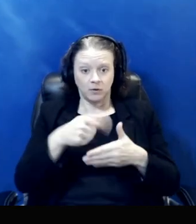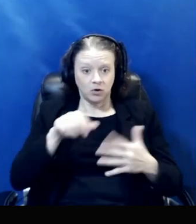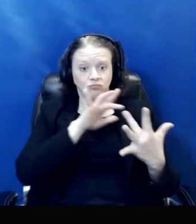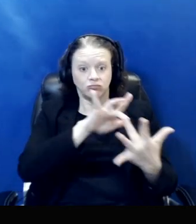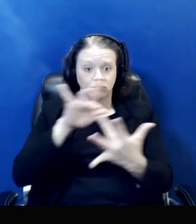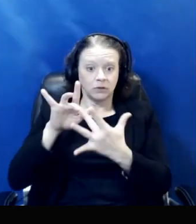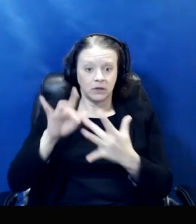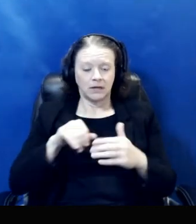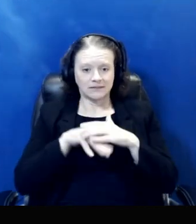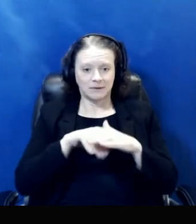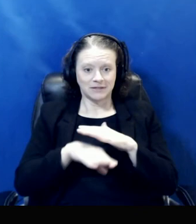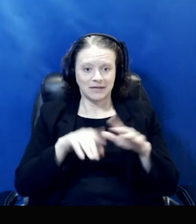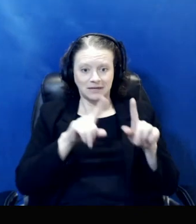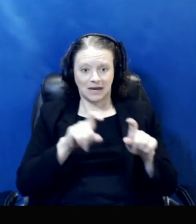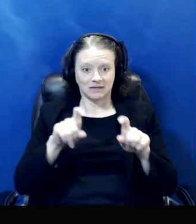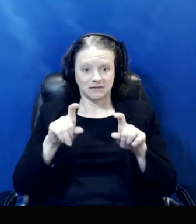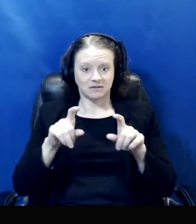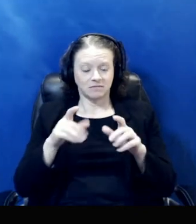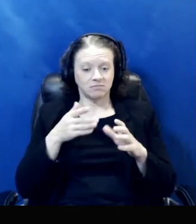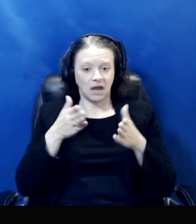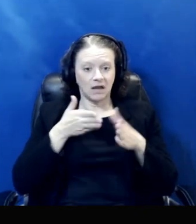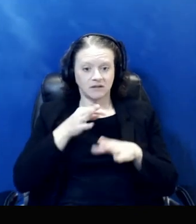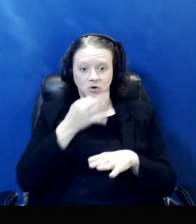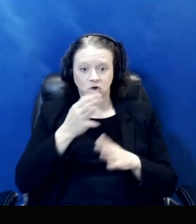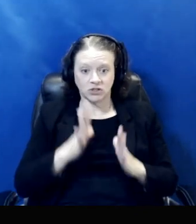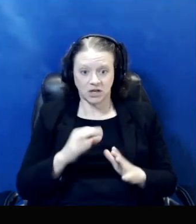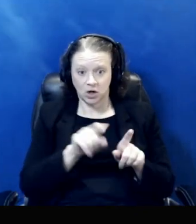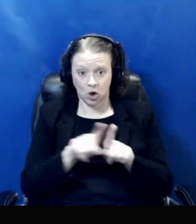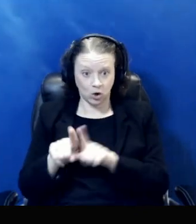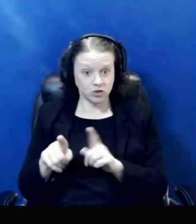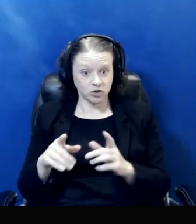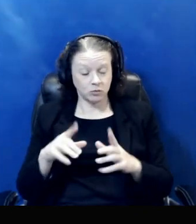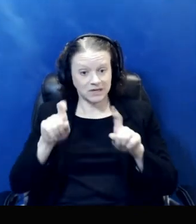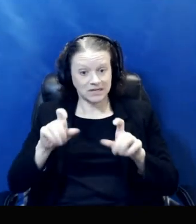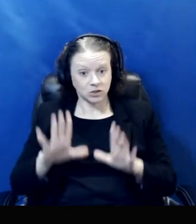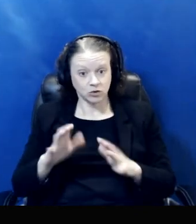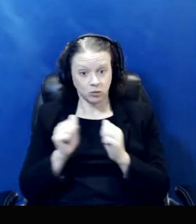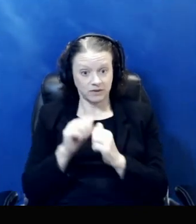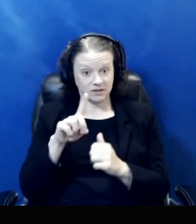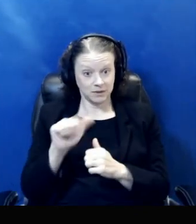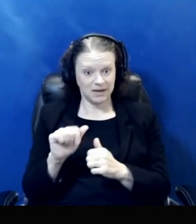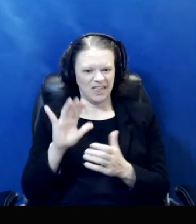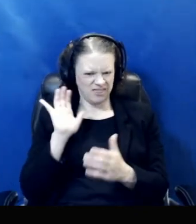experts and testers with disabilities, is exactly what we want to do.